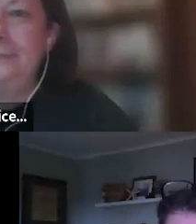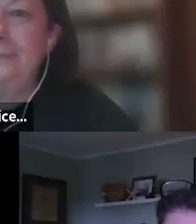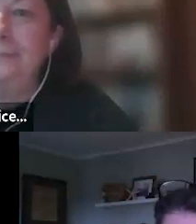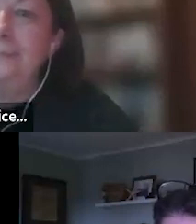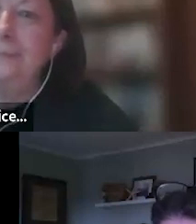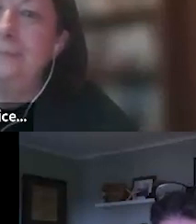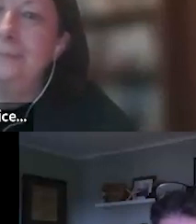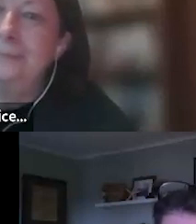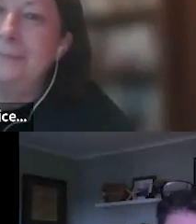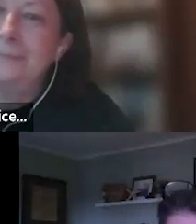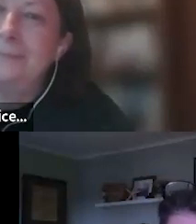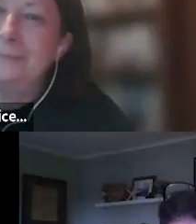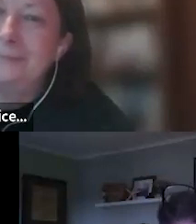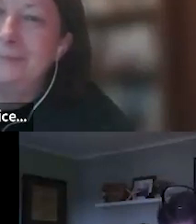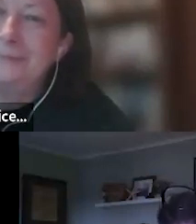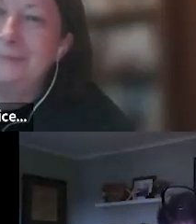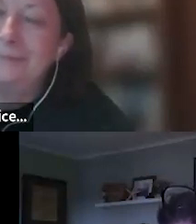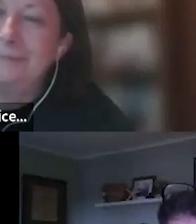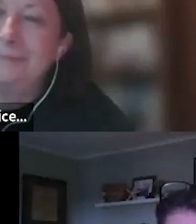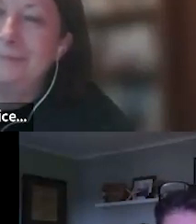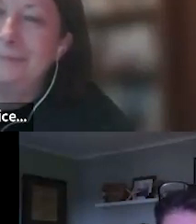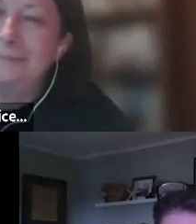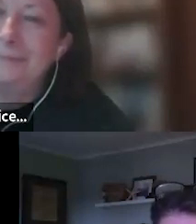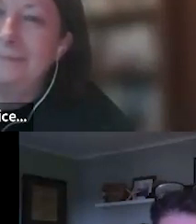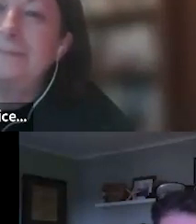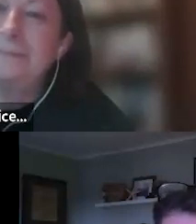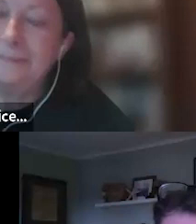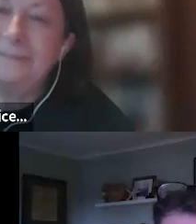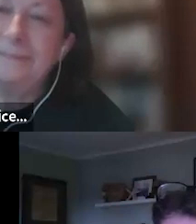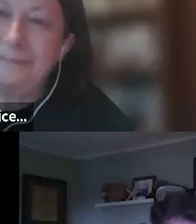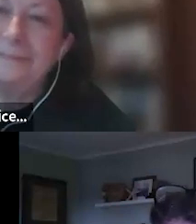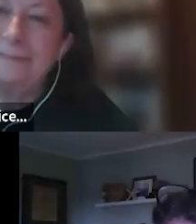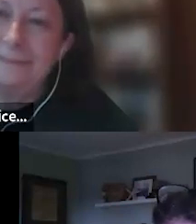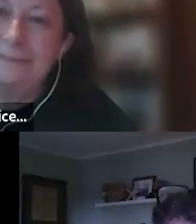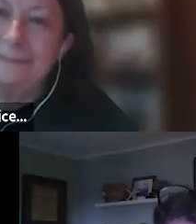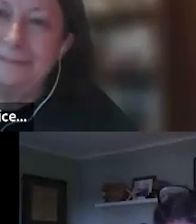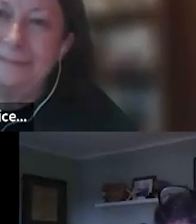and peace of mind." - Thank you. So just some really great feedback coming in for Ryan